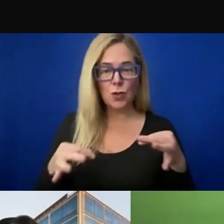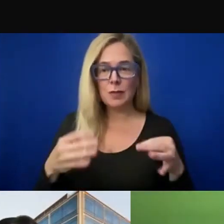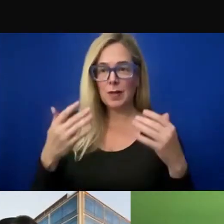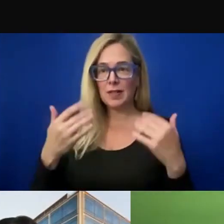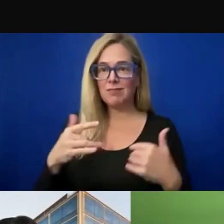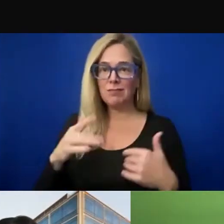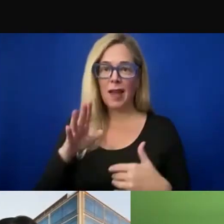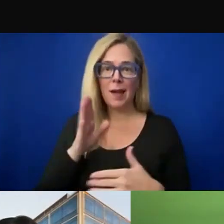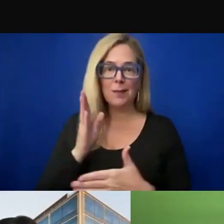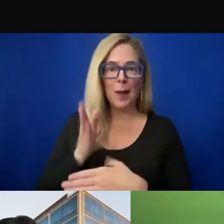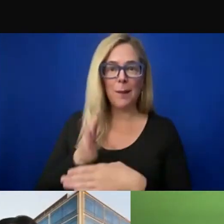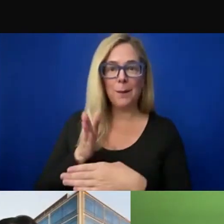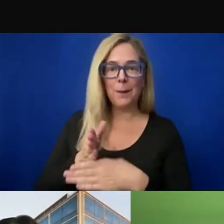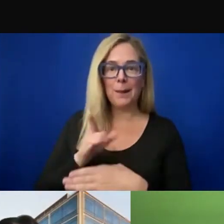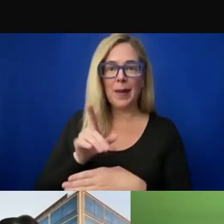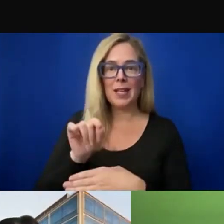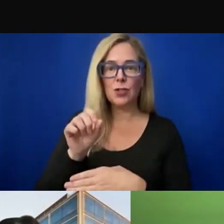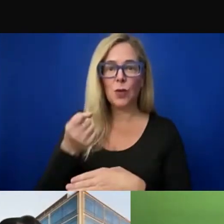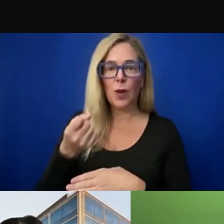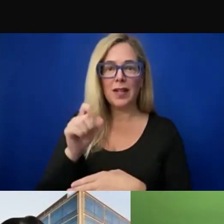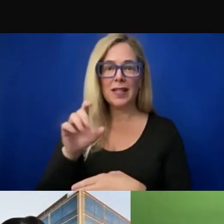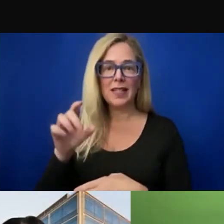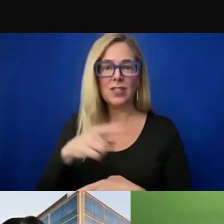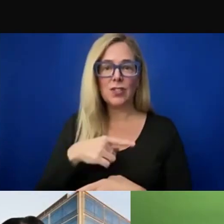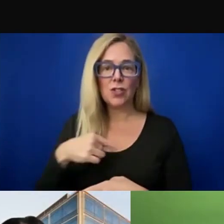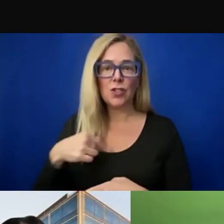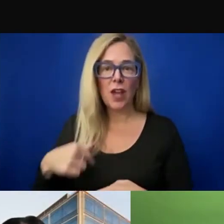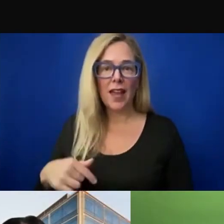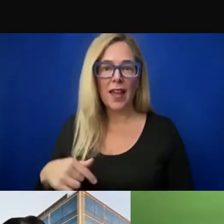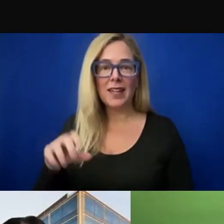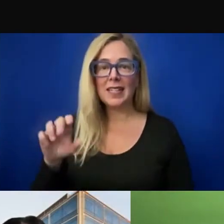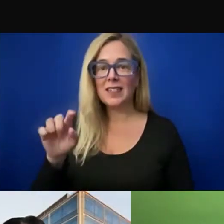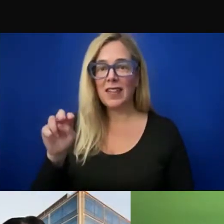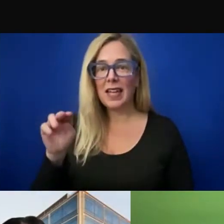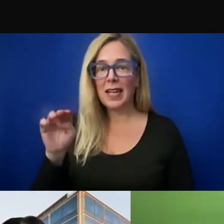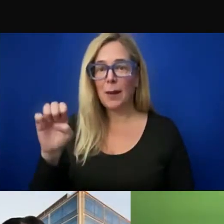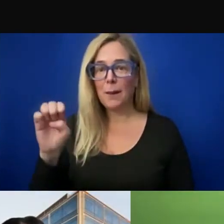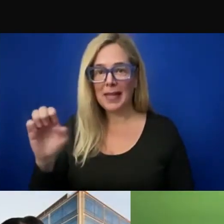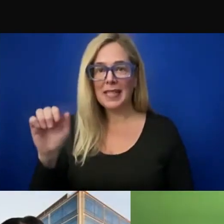Chinese Vietnamese American woman with long brown hair and a beige blouse with purple flowers and a